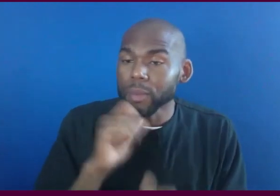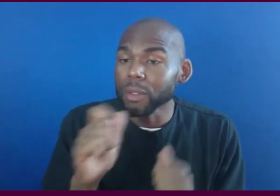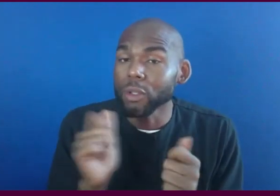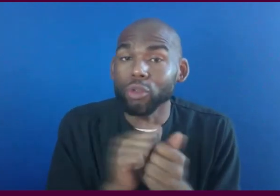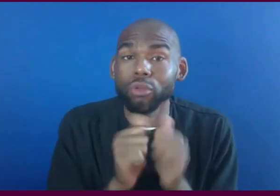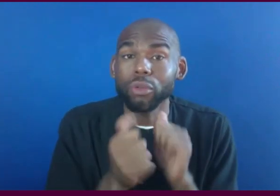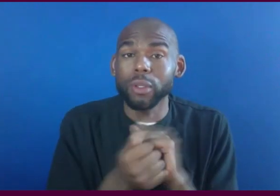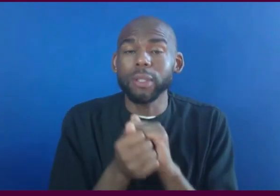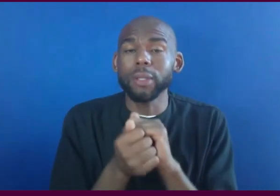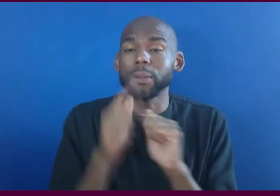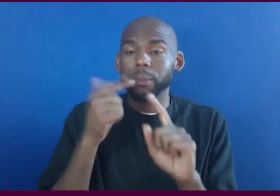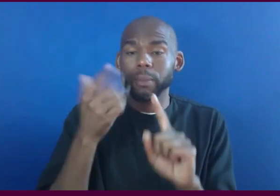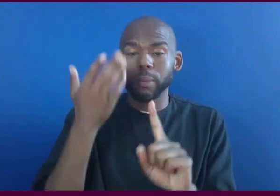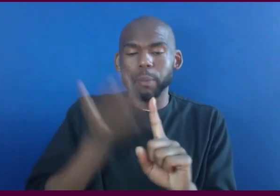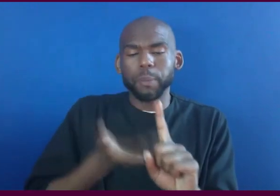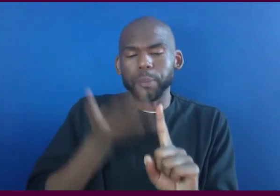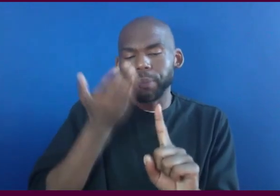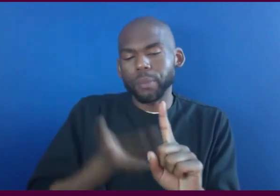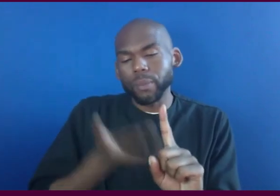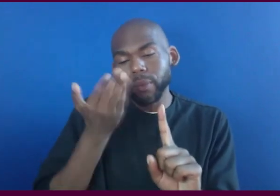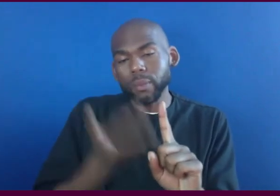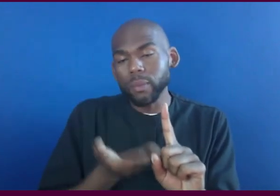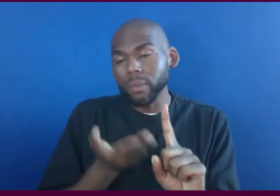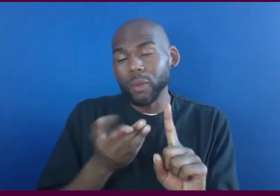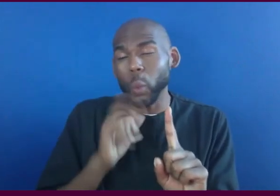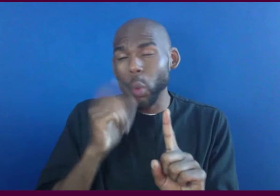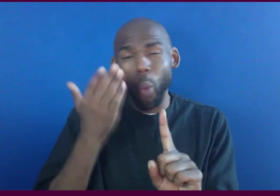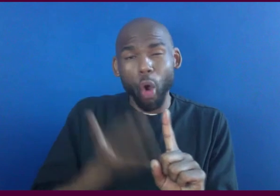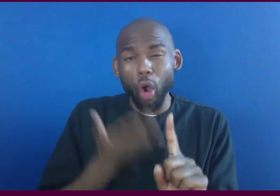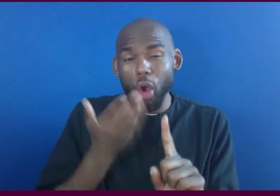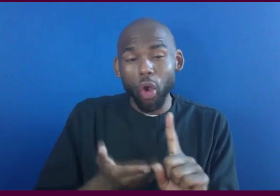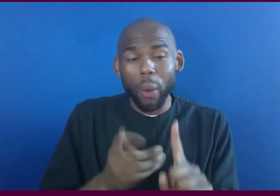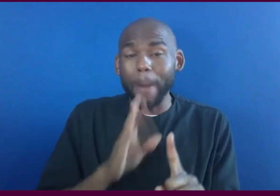Don't choose who you are in any particular day or time.